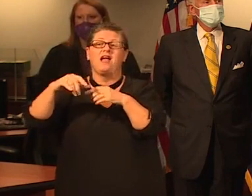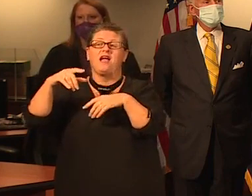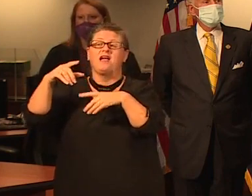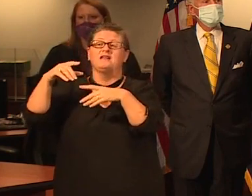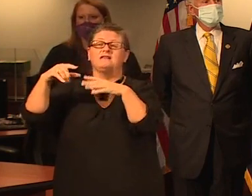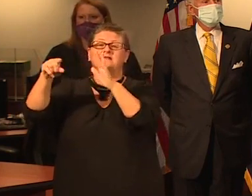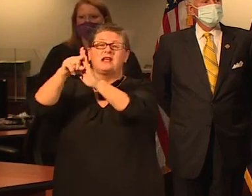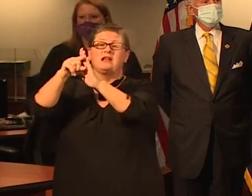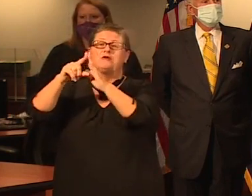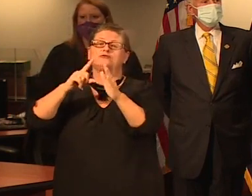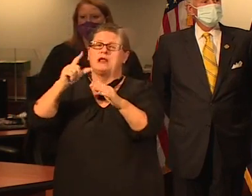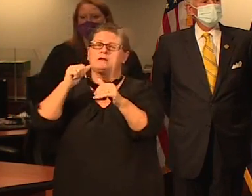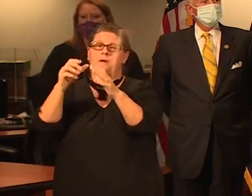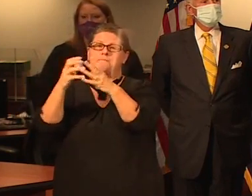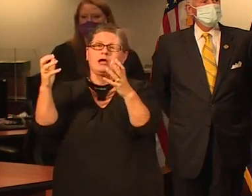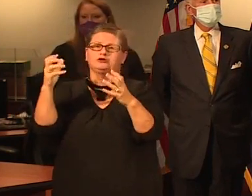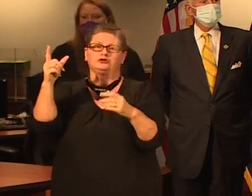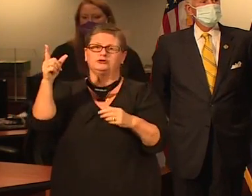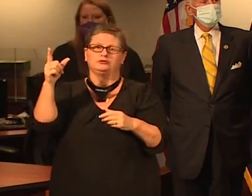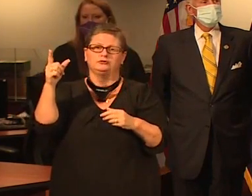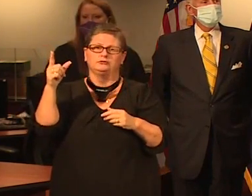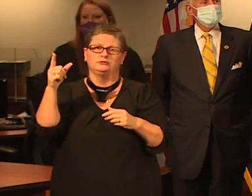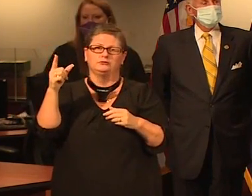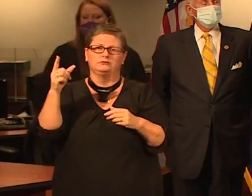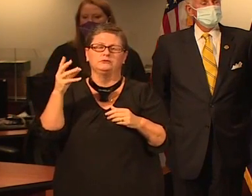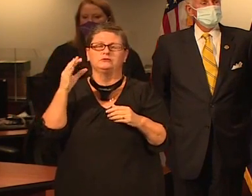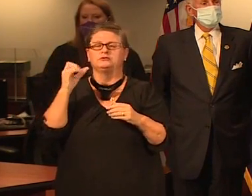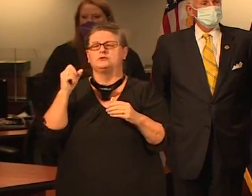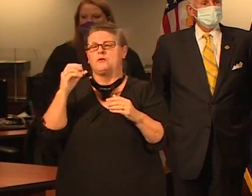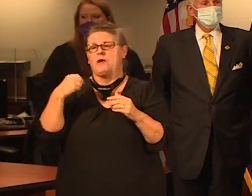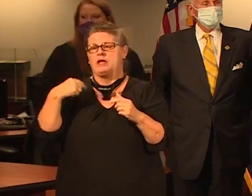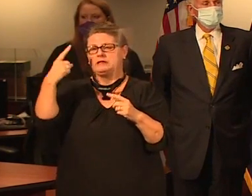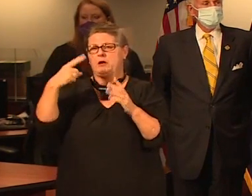I DON'T BELIEVE -- THERE IS NOT A SIGNIFICANT IMPACT ON THAT.